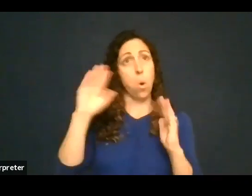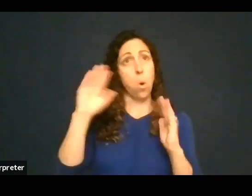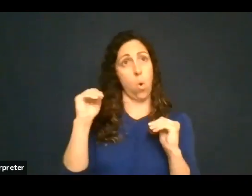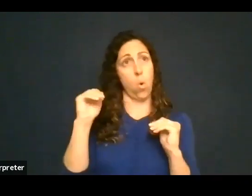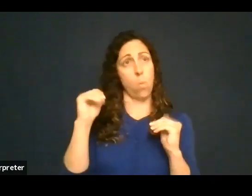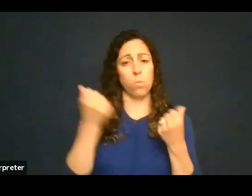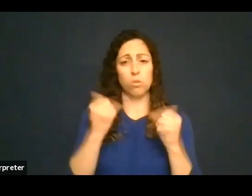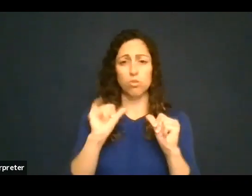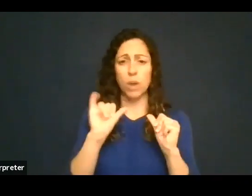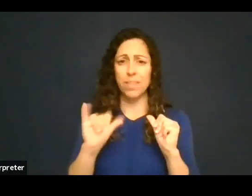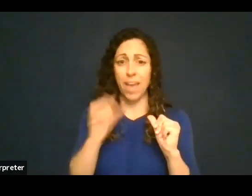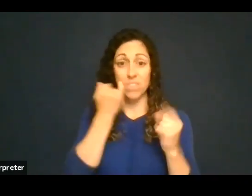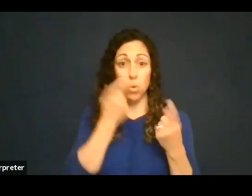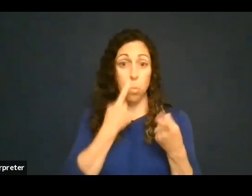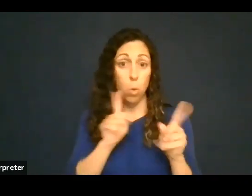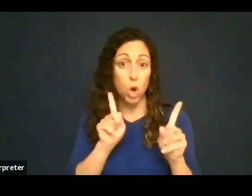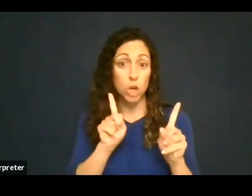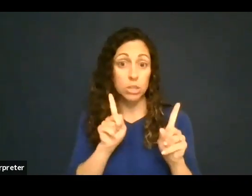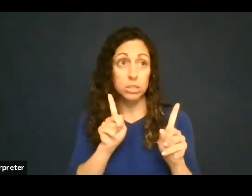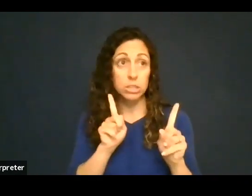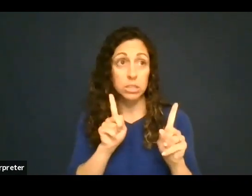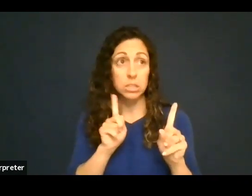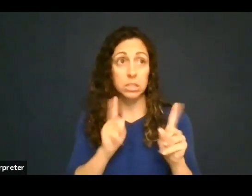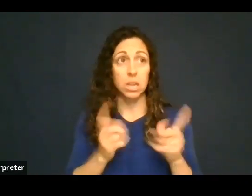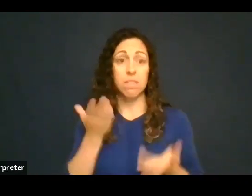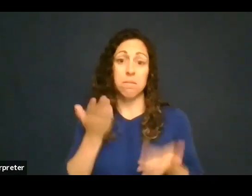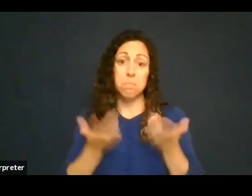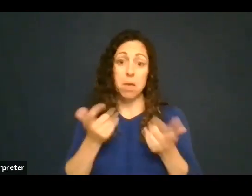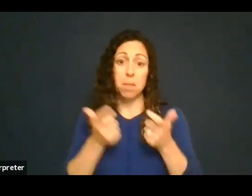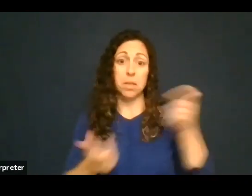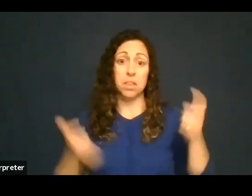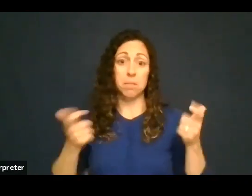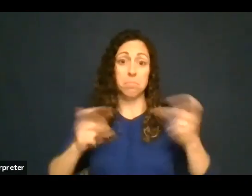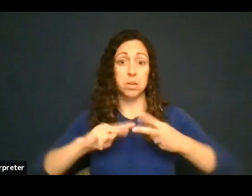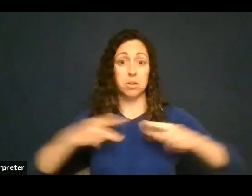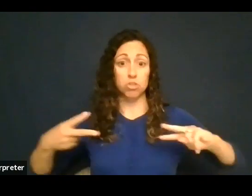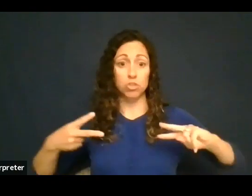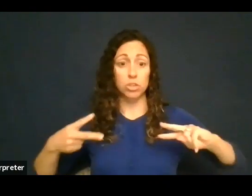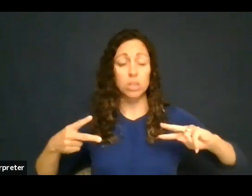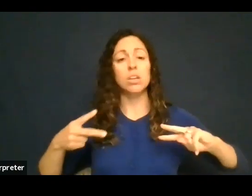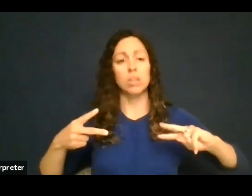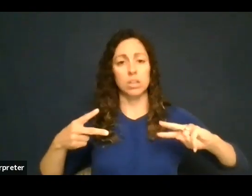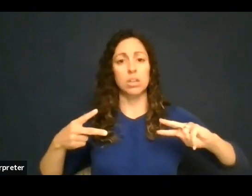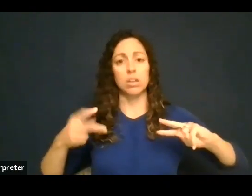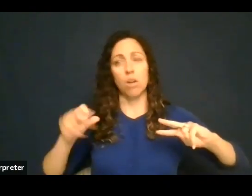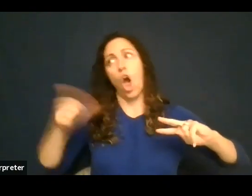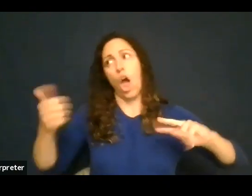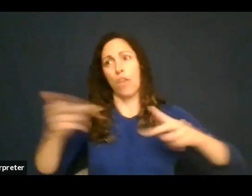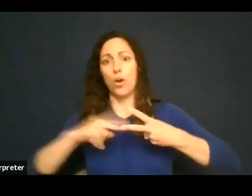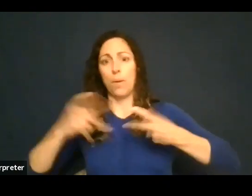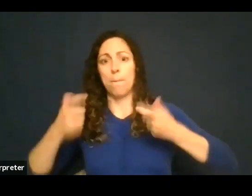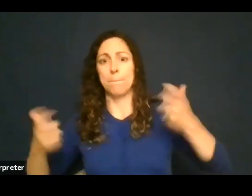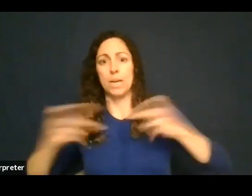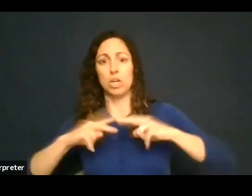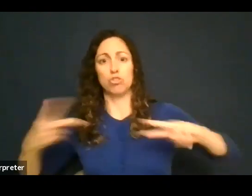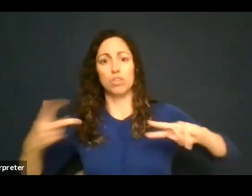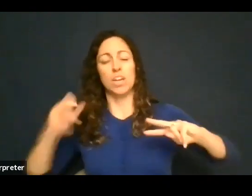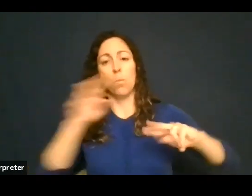then maybe the larger and larger genes will also be able to use these alternative methods of delivery. But they're still in a very early stage of development.